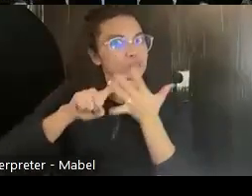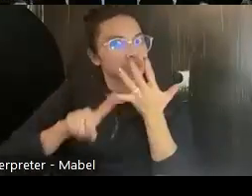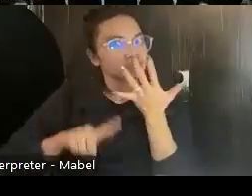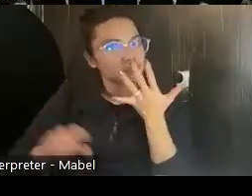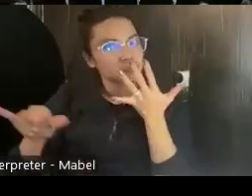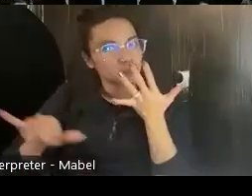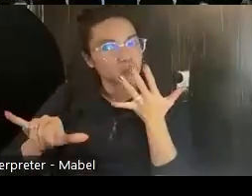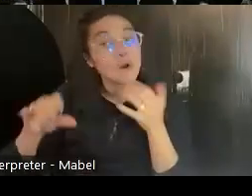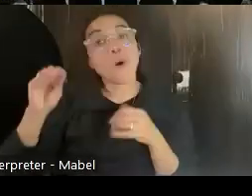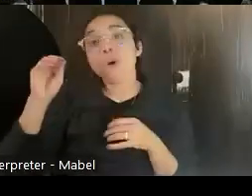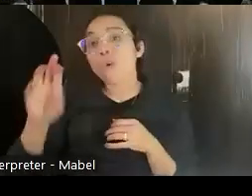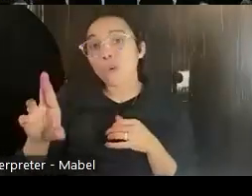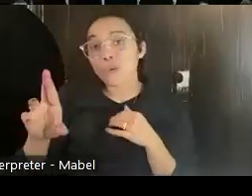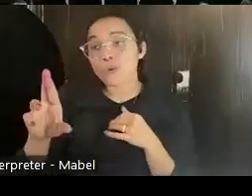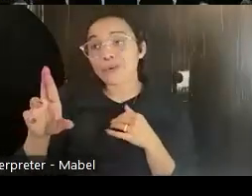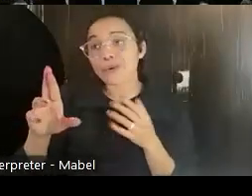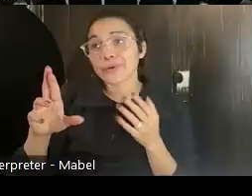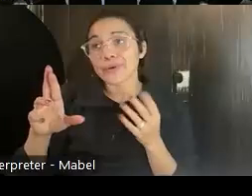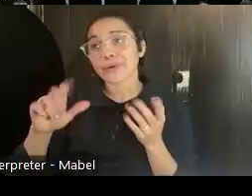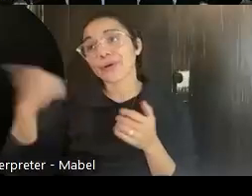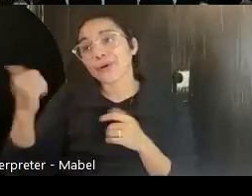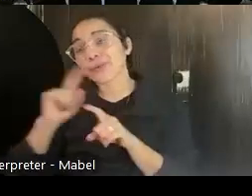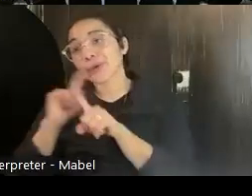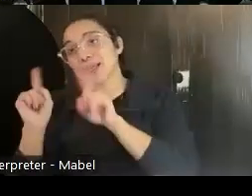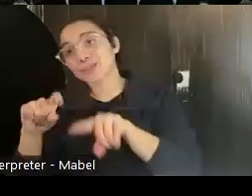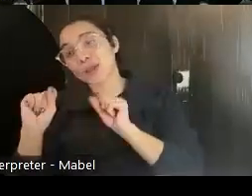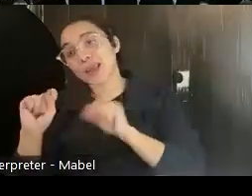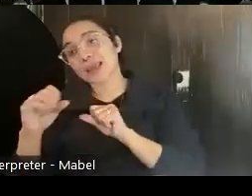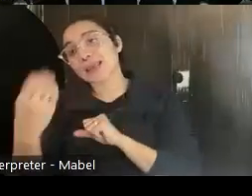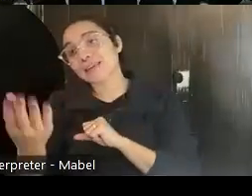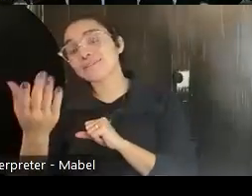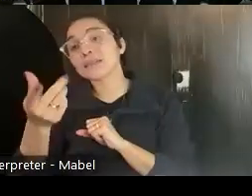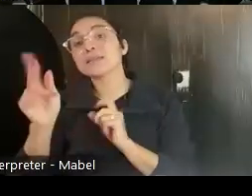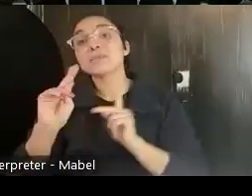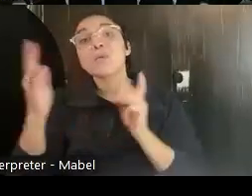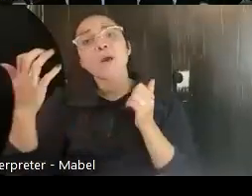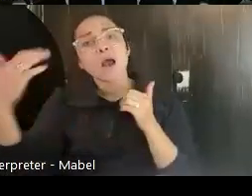questions we we have gotten a lot of um questions ask to see the space hear about how we're running